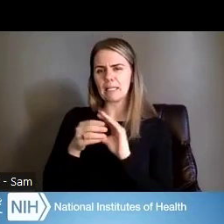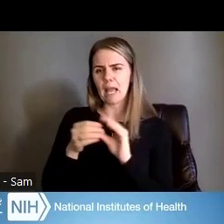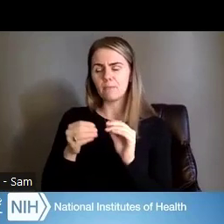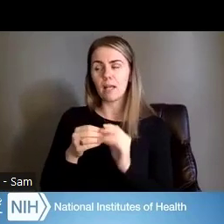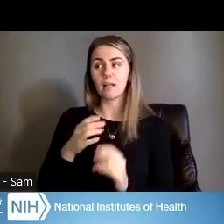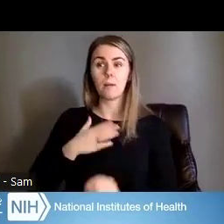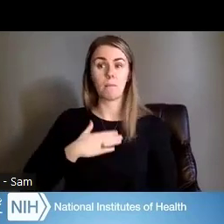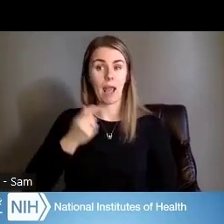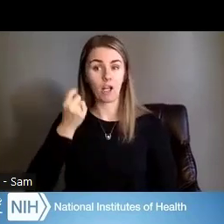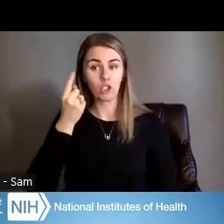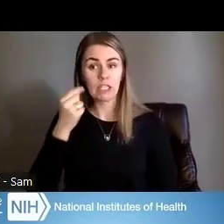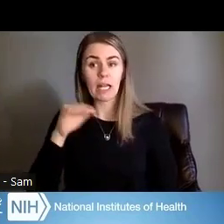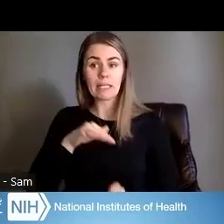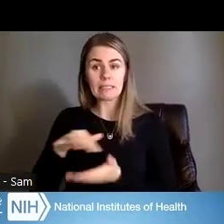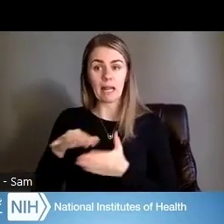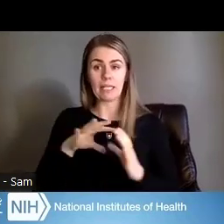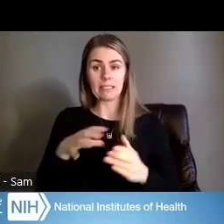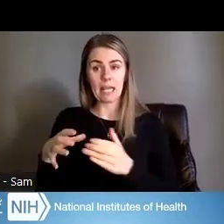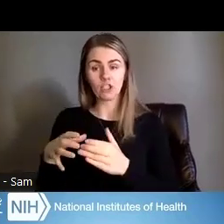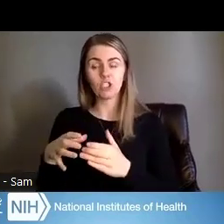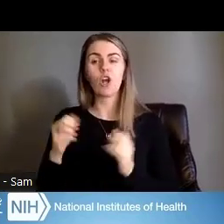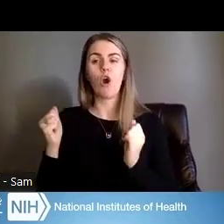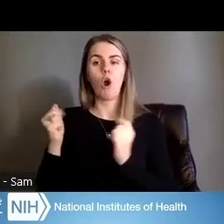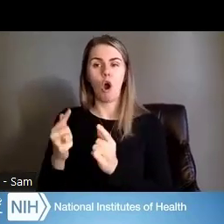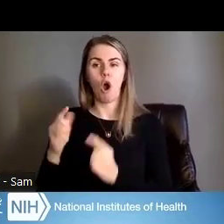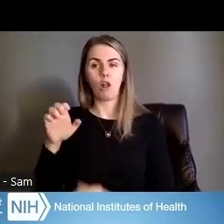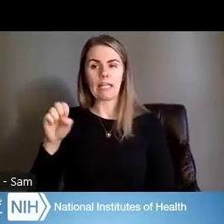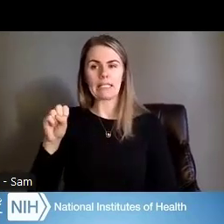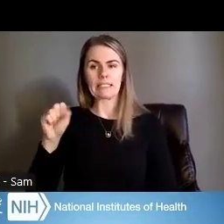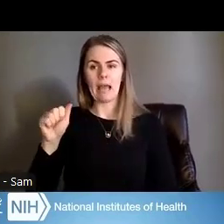the ESIs are all discussed at the top, together.